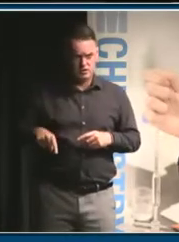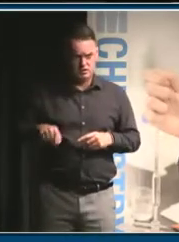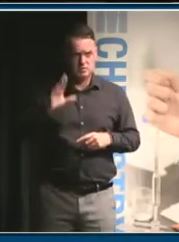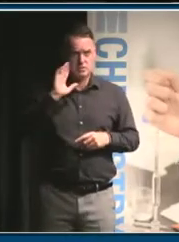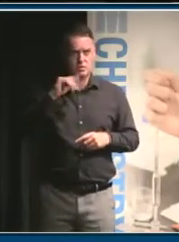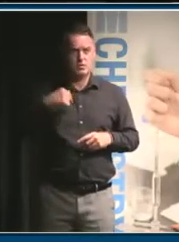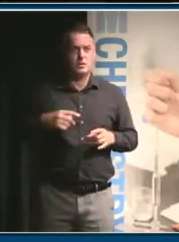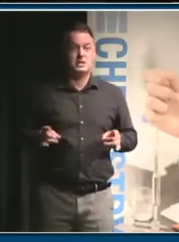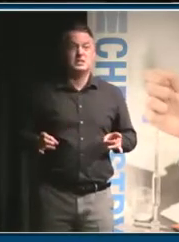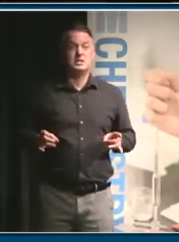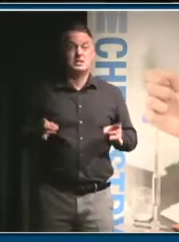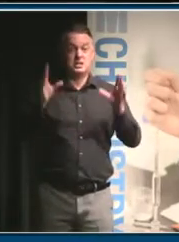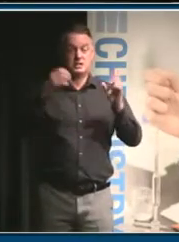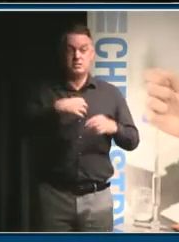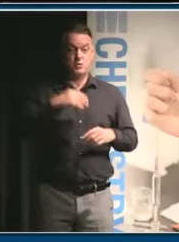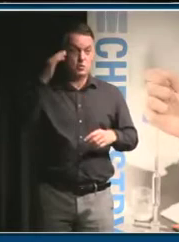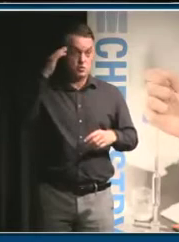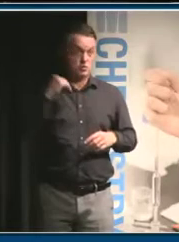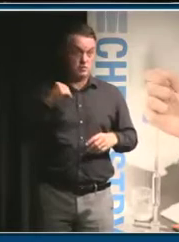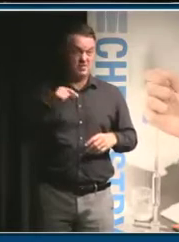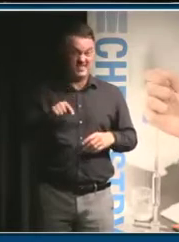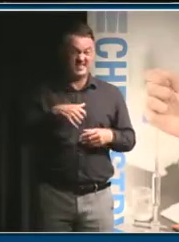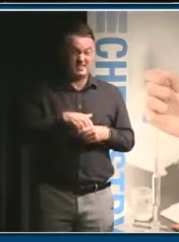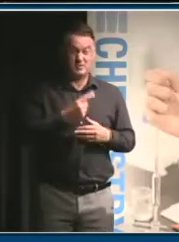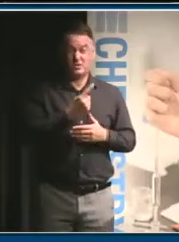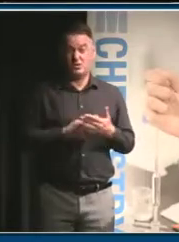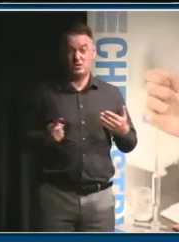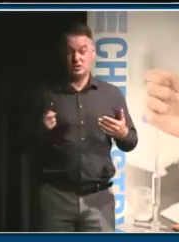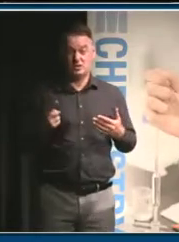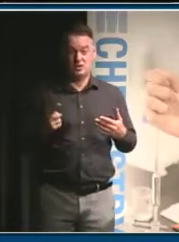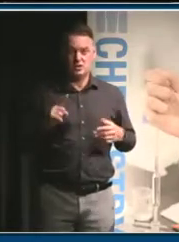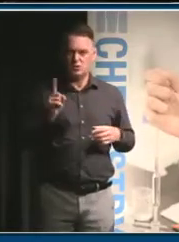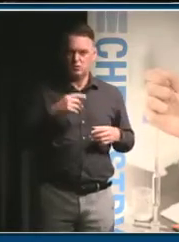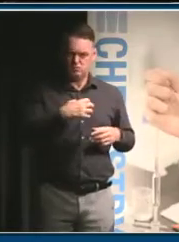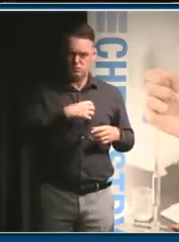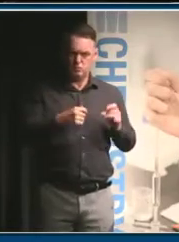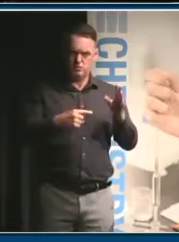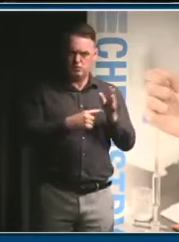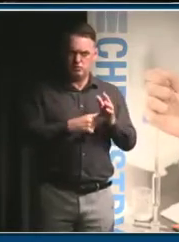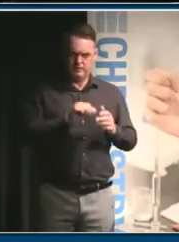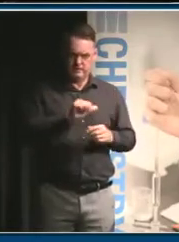graduating more women than men as chemists. What could be more important to the field of chemistry